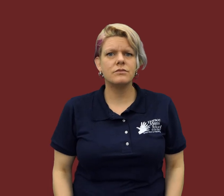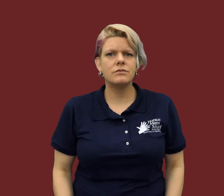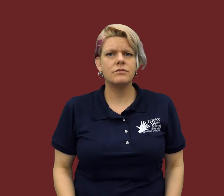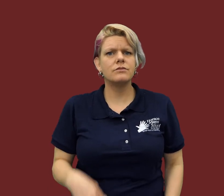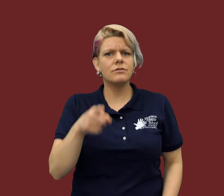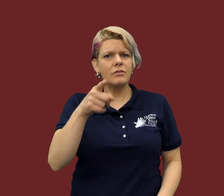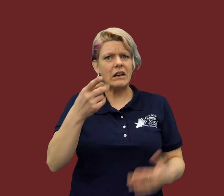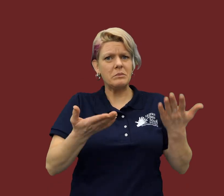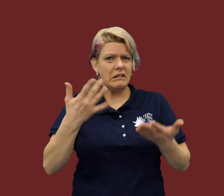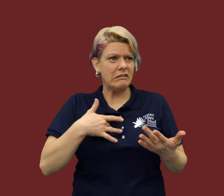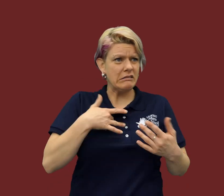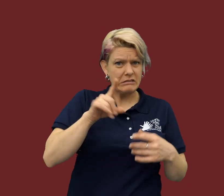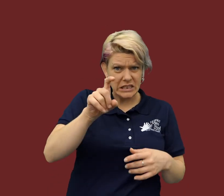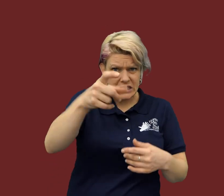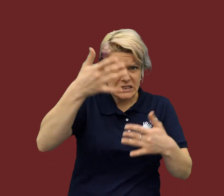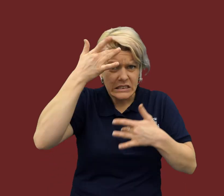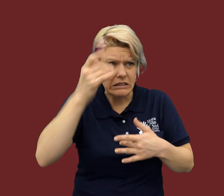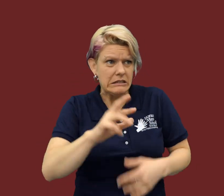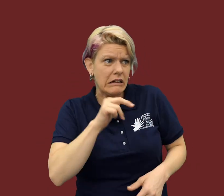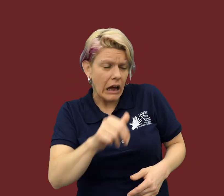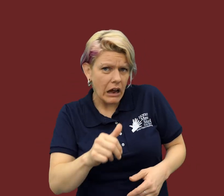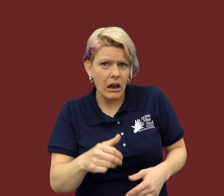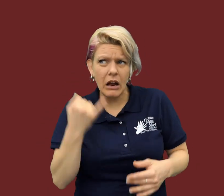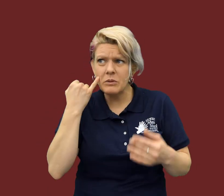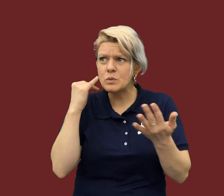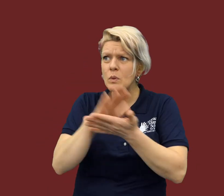If you are wondering if you are sick? School